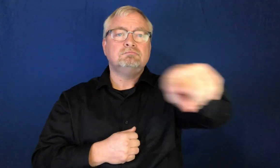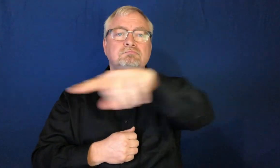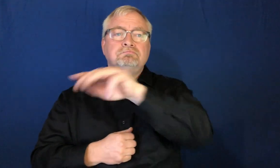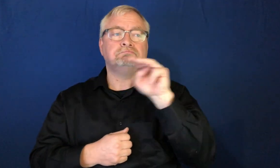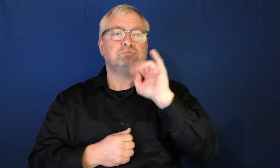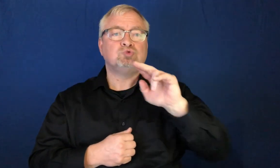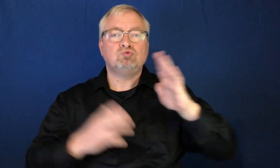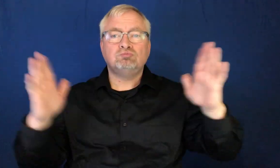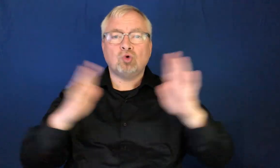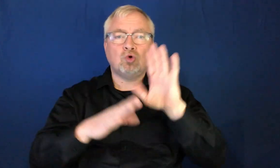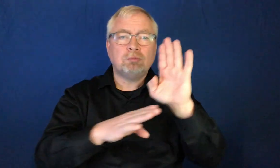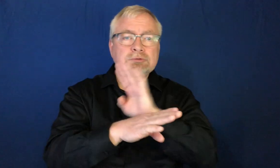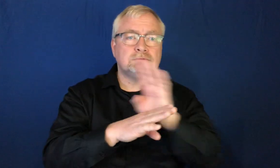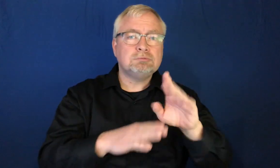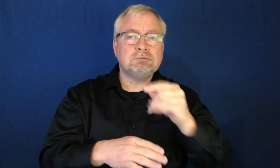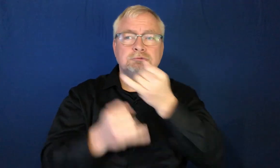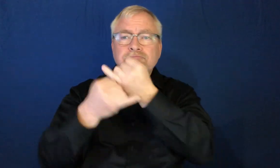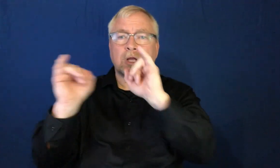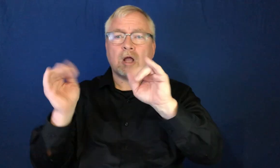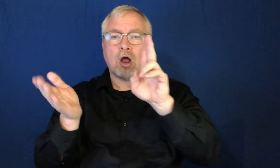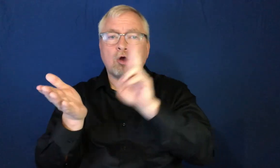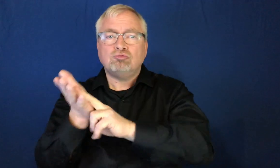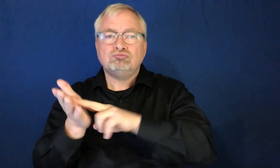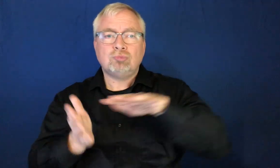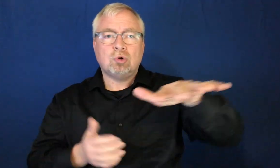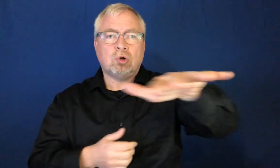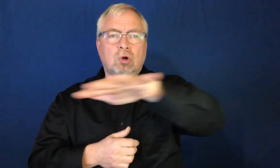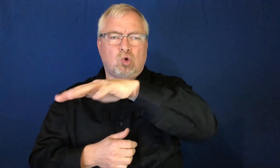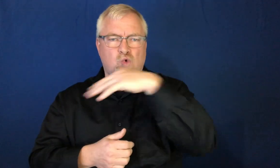Minnesota’s small businesses and independent contractors